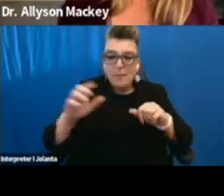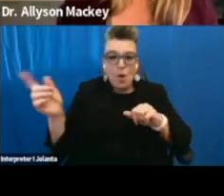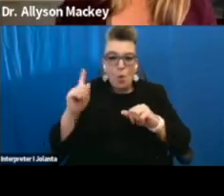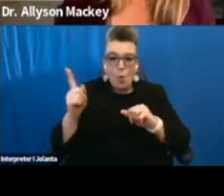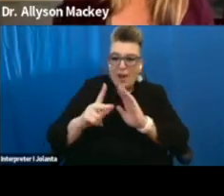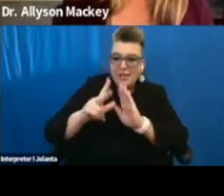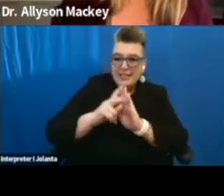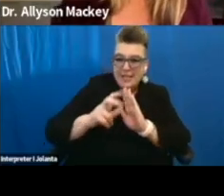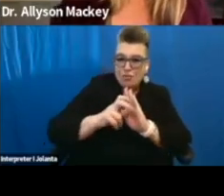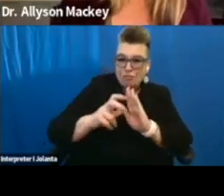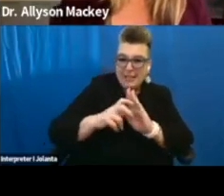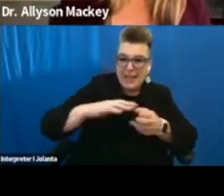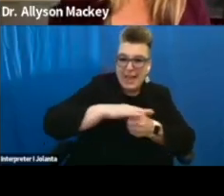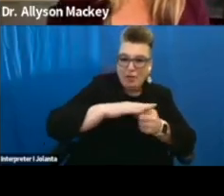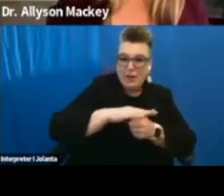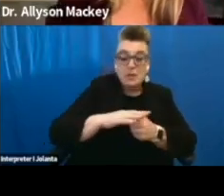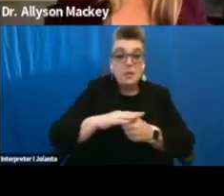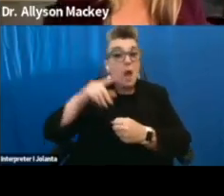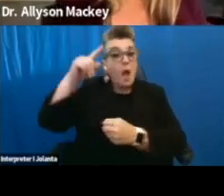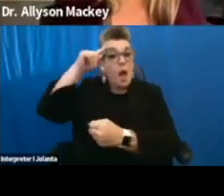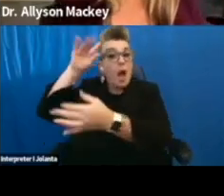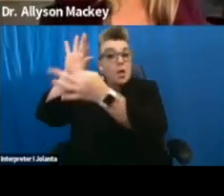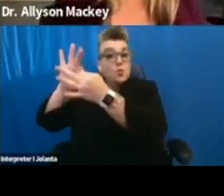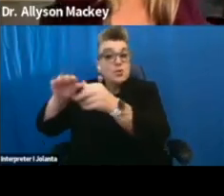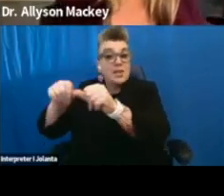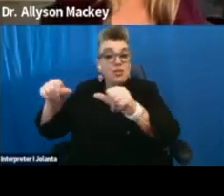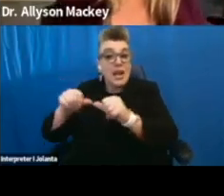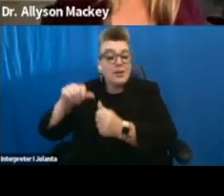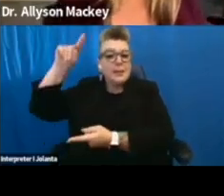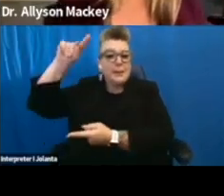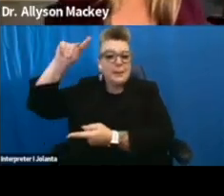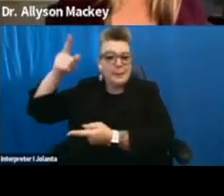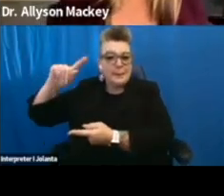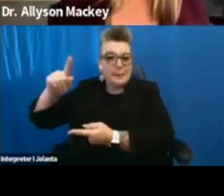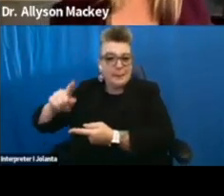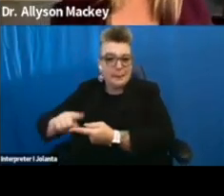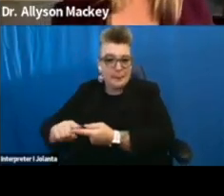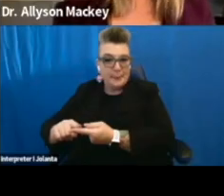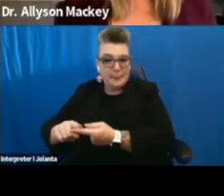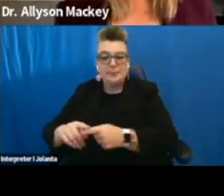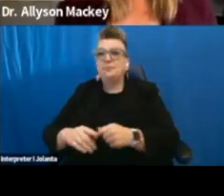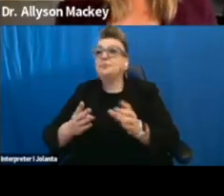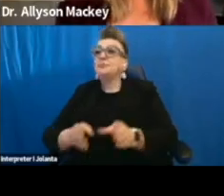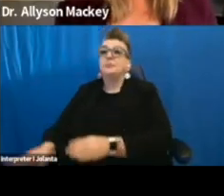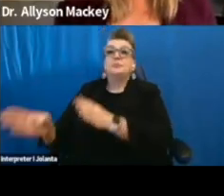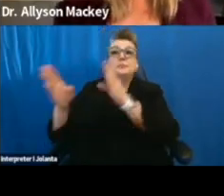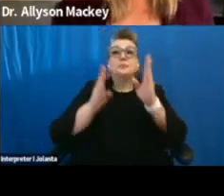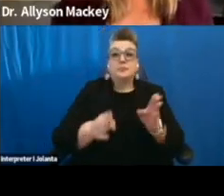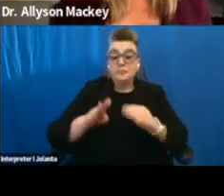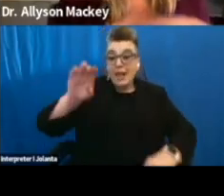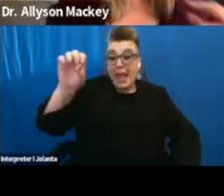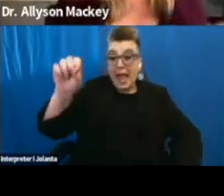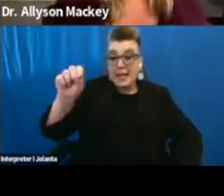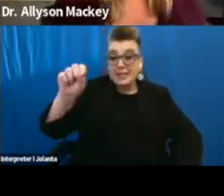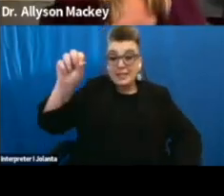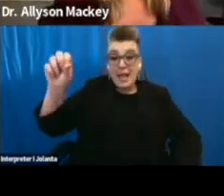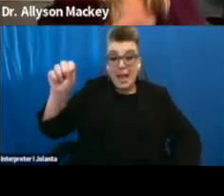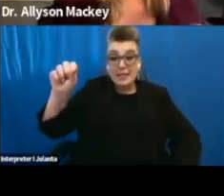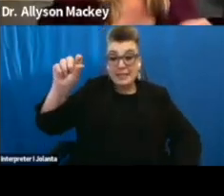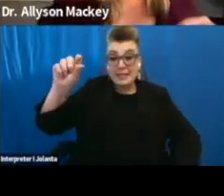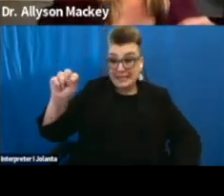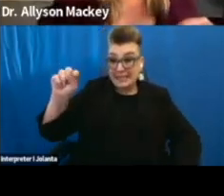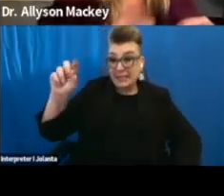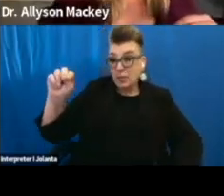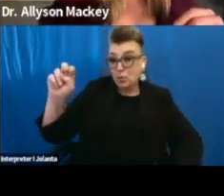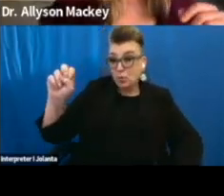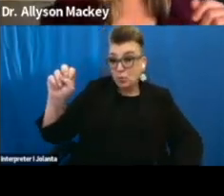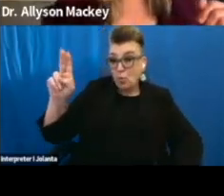areas another population we'll call them SST neurons make connections to more distal